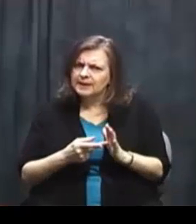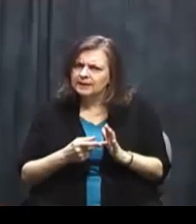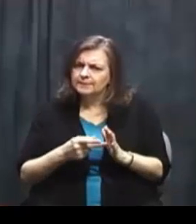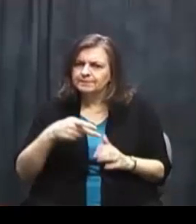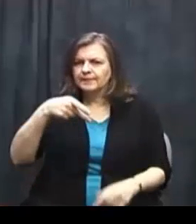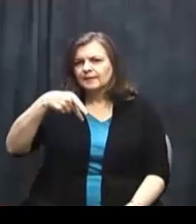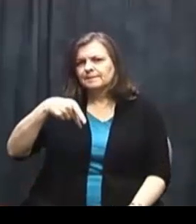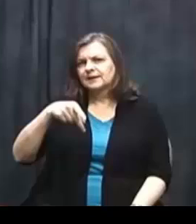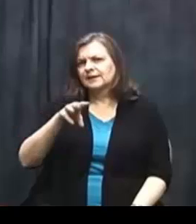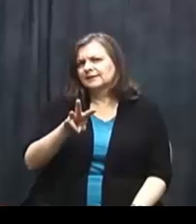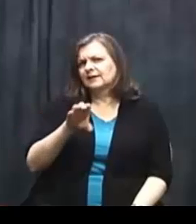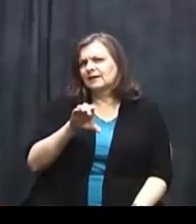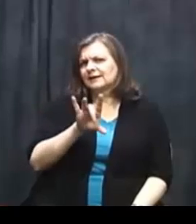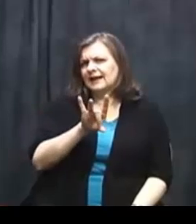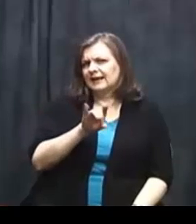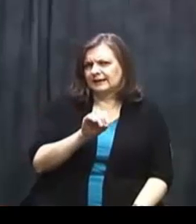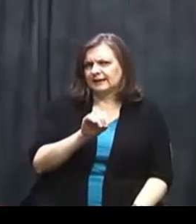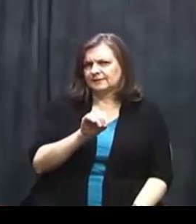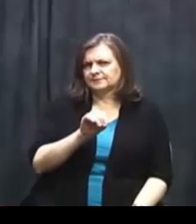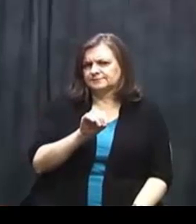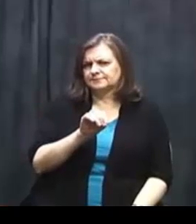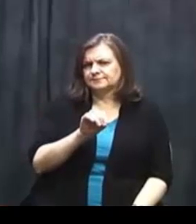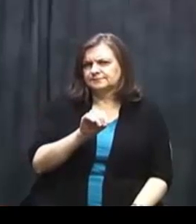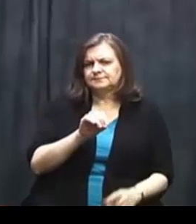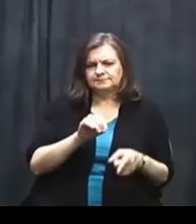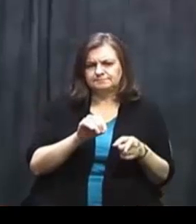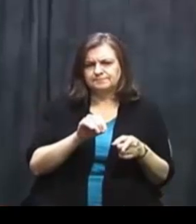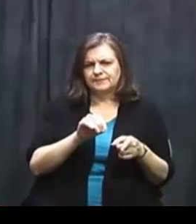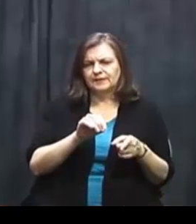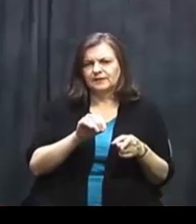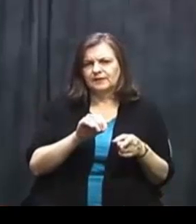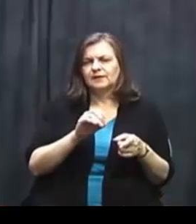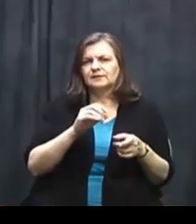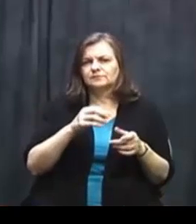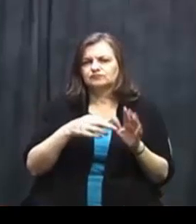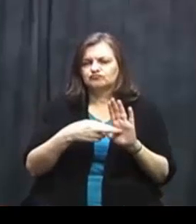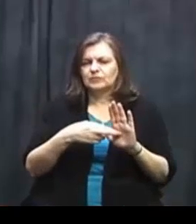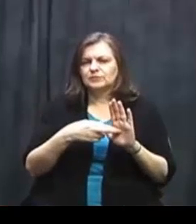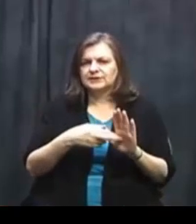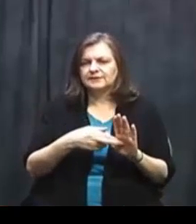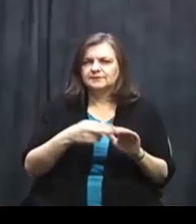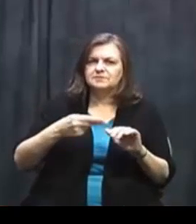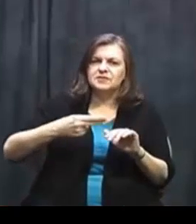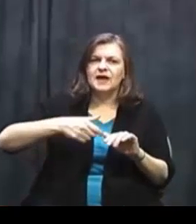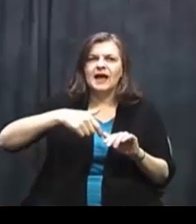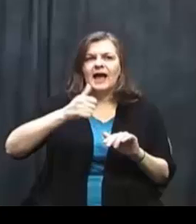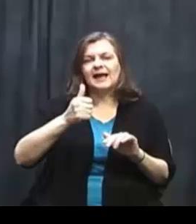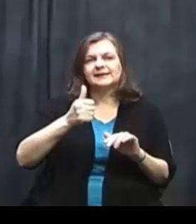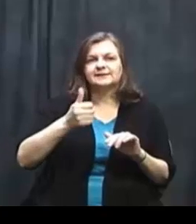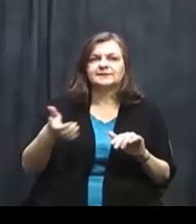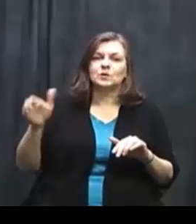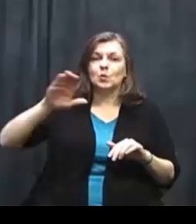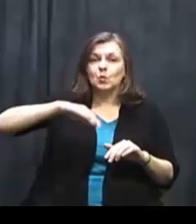P680 refers to the highest point of absorption